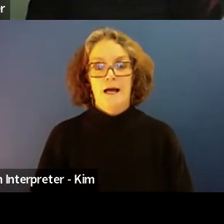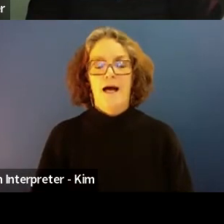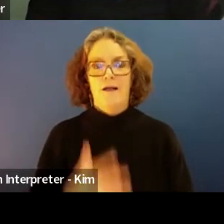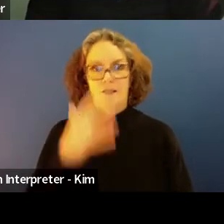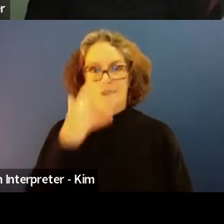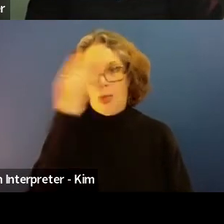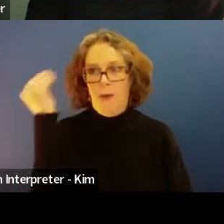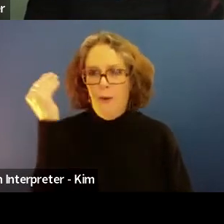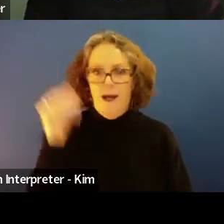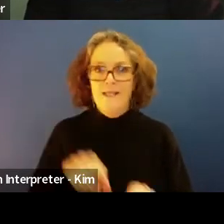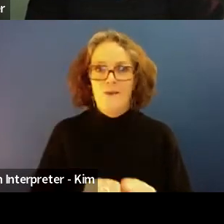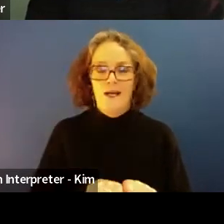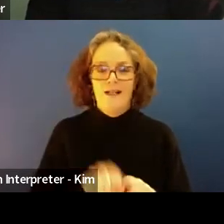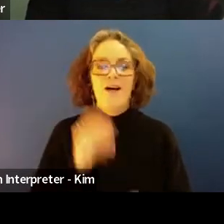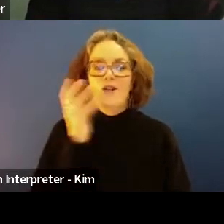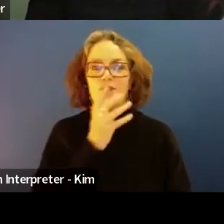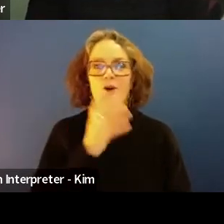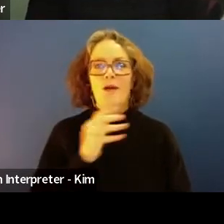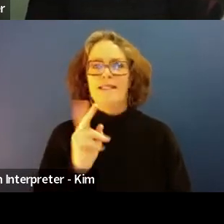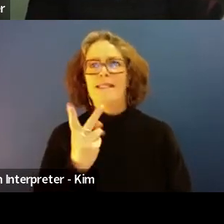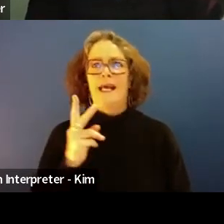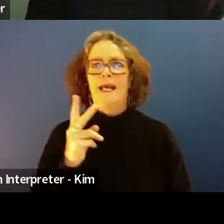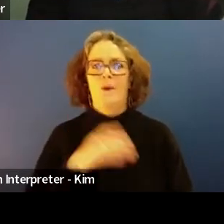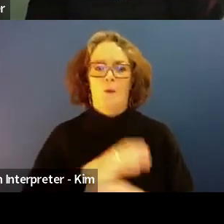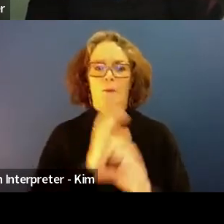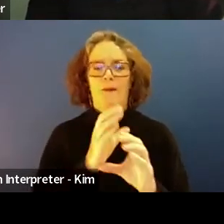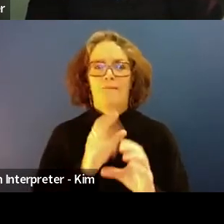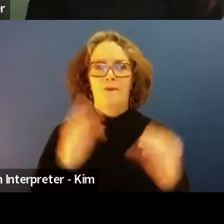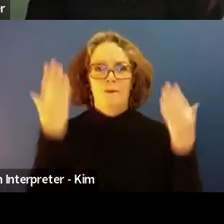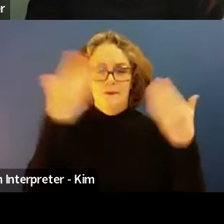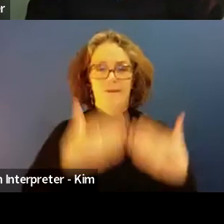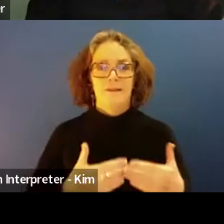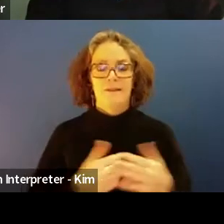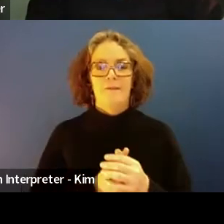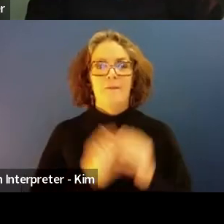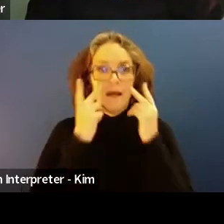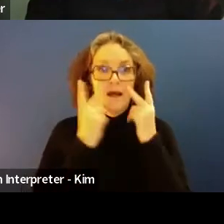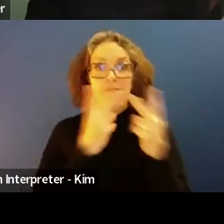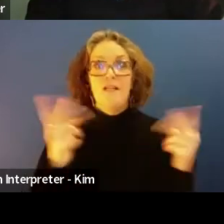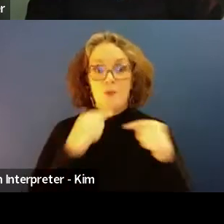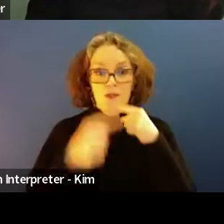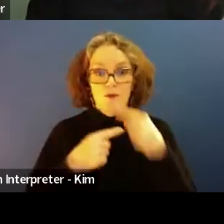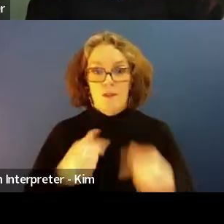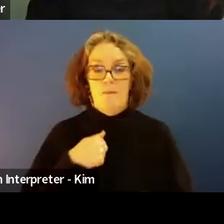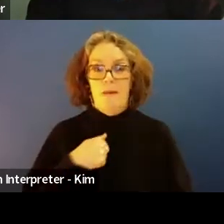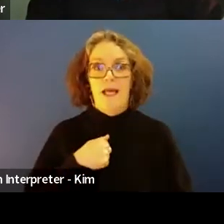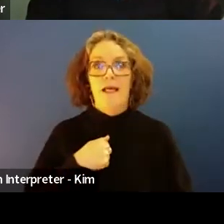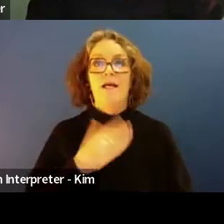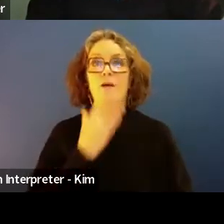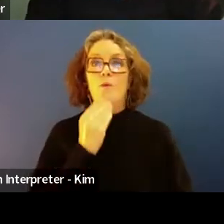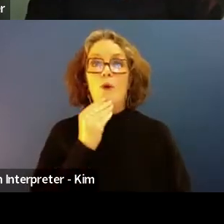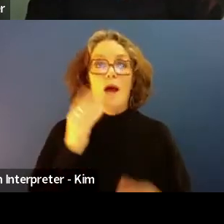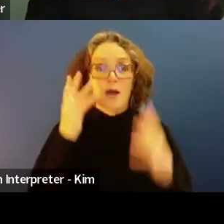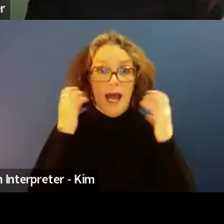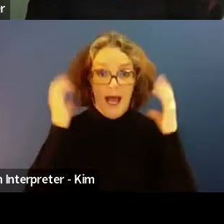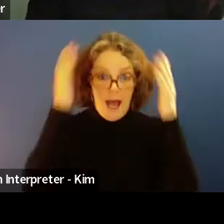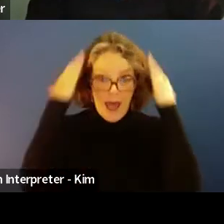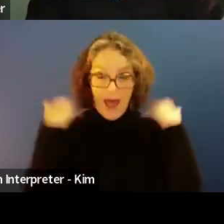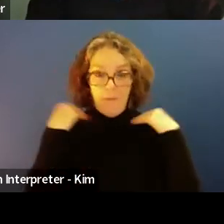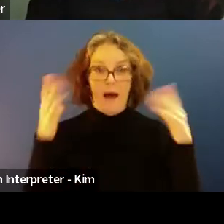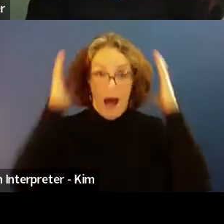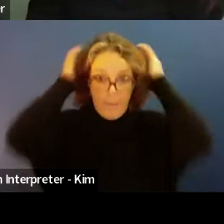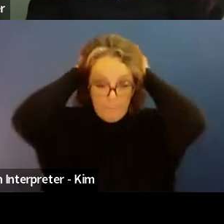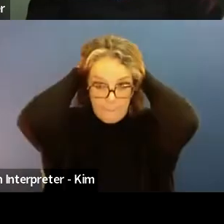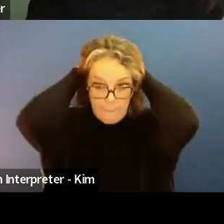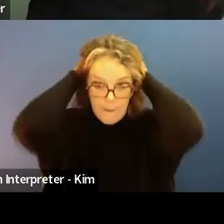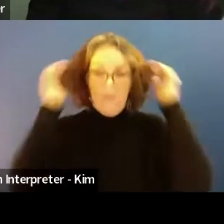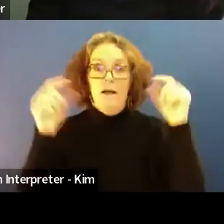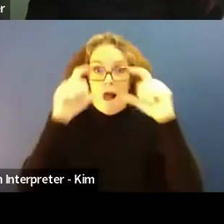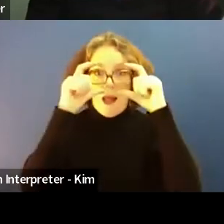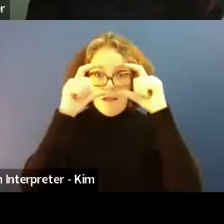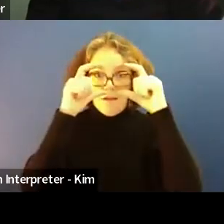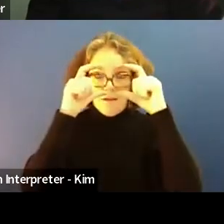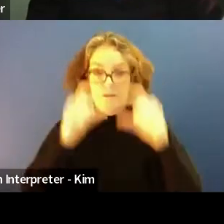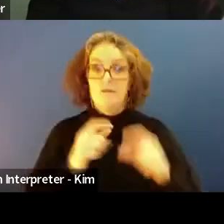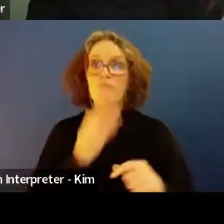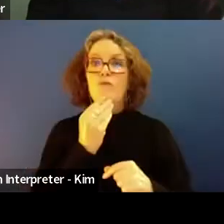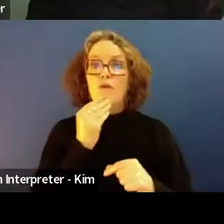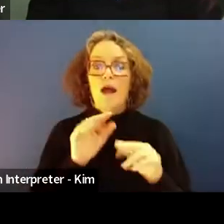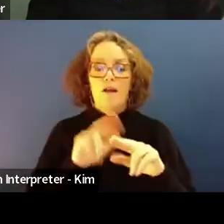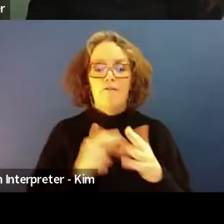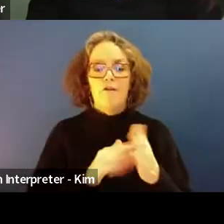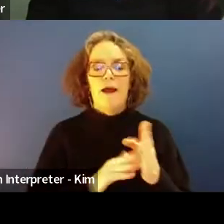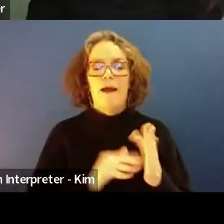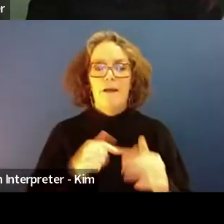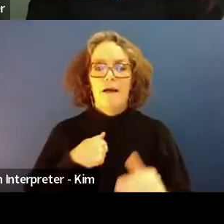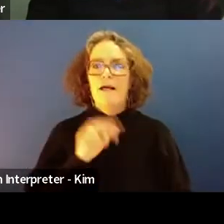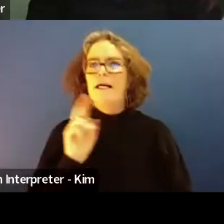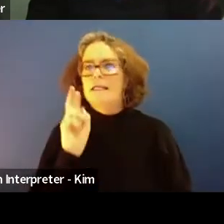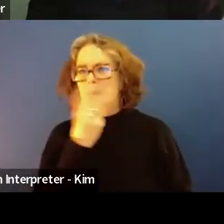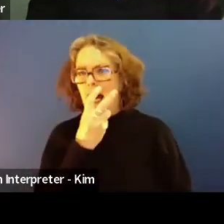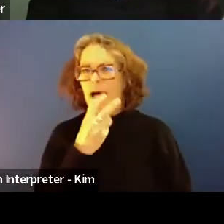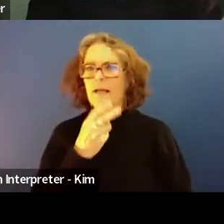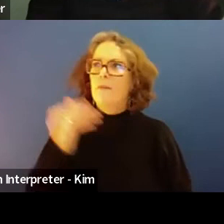displaying also so this is our second webinar, tonight, as a visual description of me. Sorry, so I've got brown hair tied up in and been on wearing glasses with a brown frame and it's getting the doc in my room so you can see the laptop reflection in